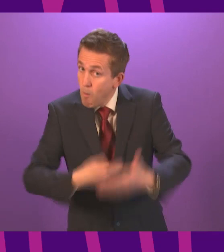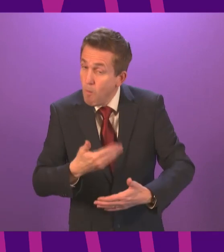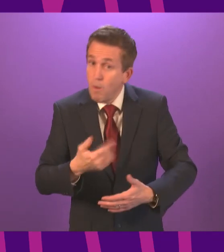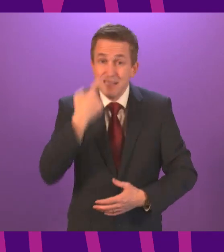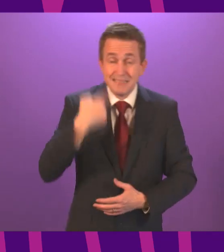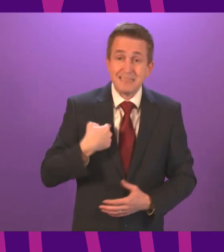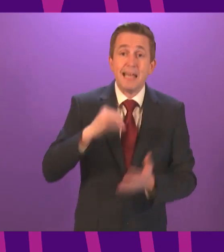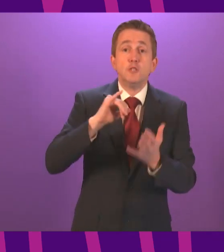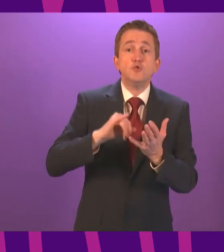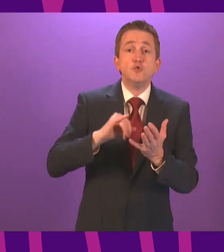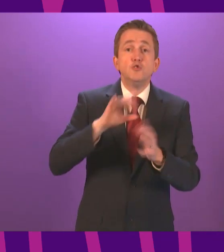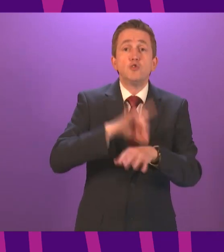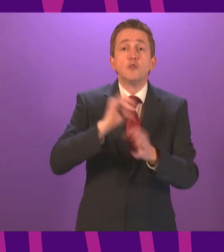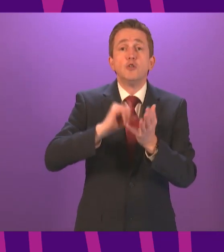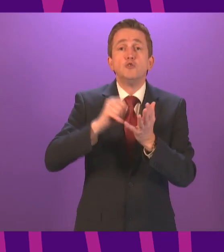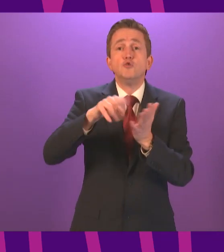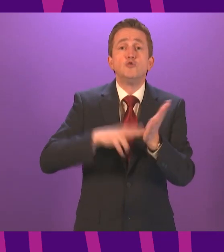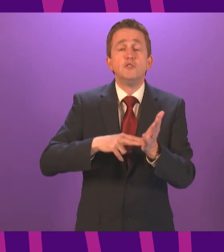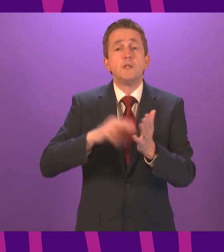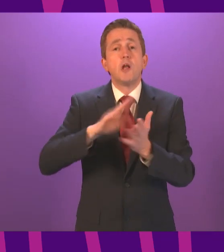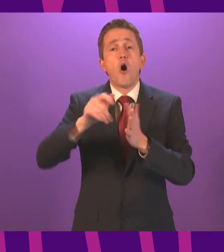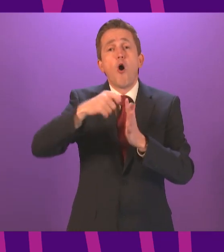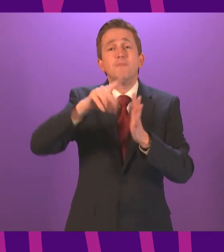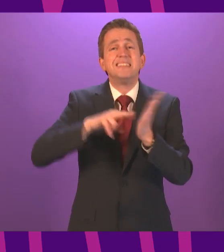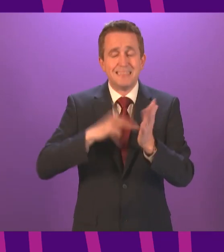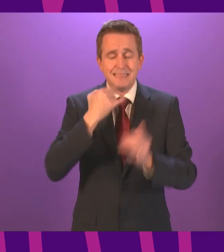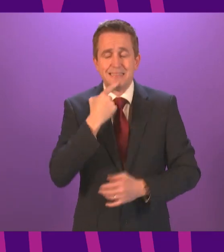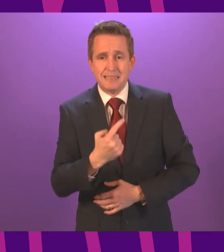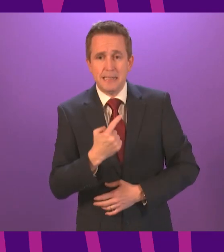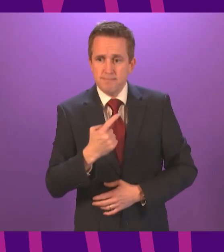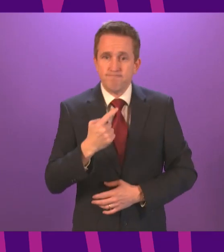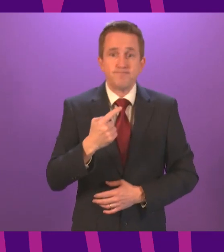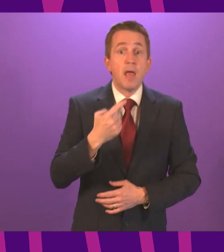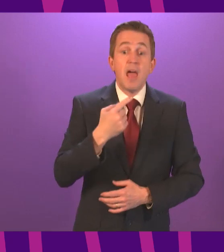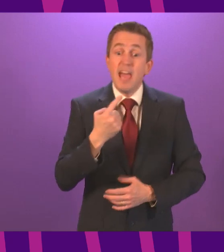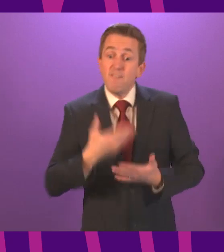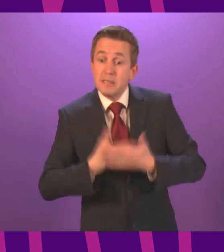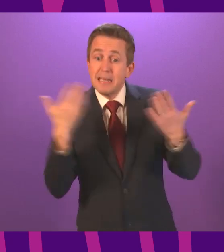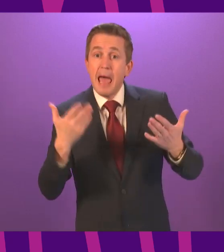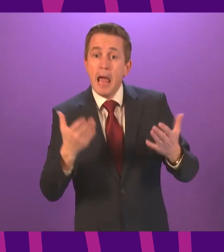“the Sage ... advice previously suggested that for every day we release we will need five days of tighter restrictions”.